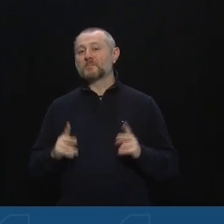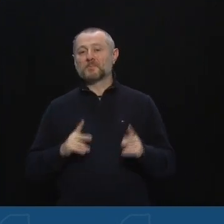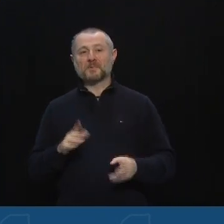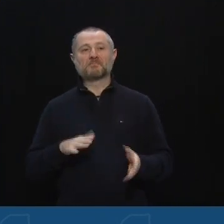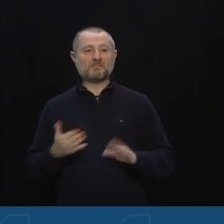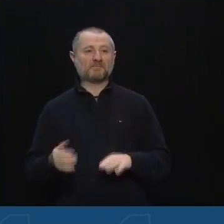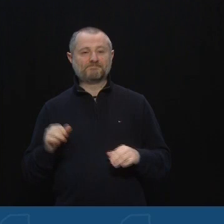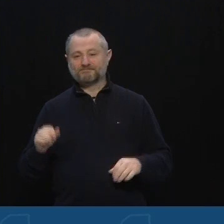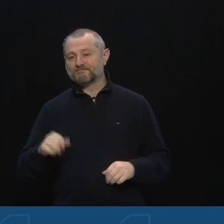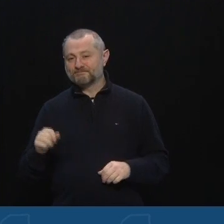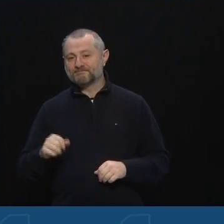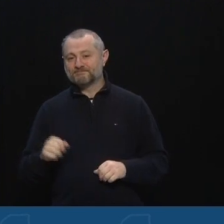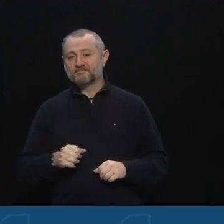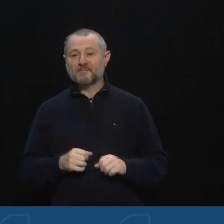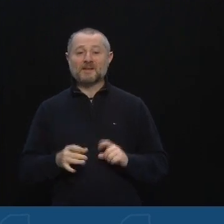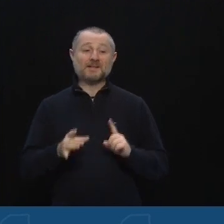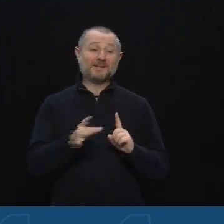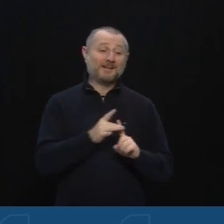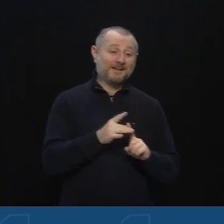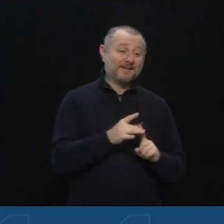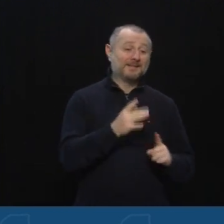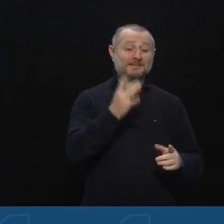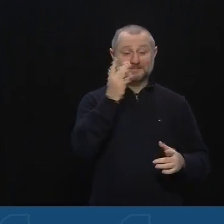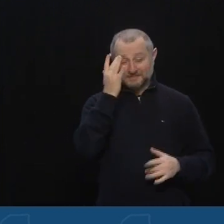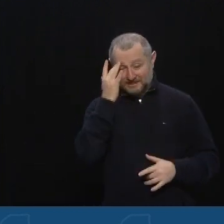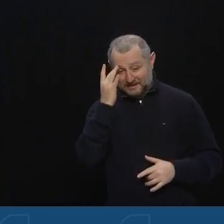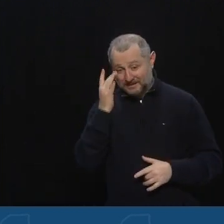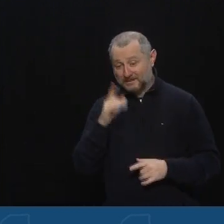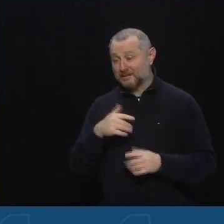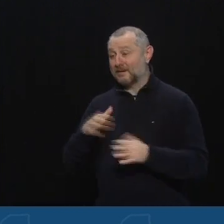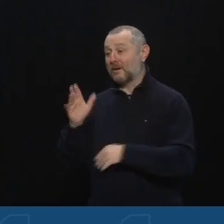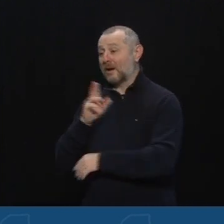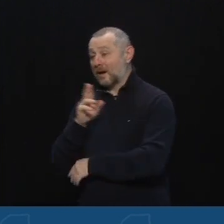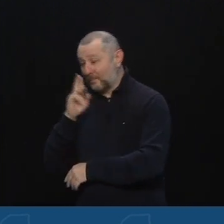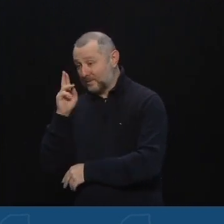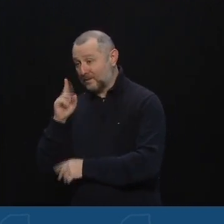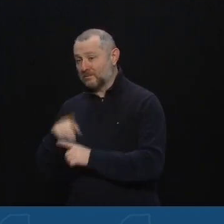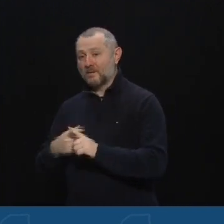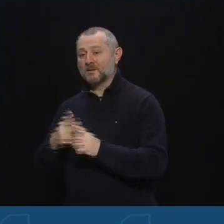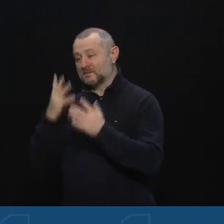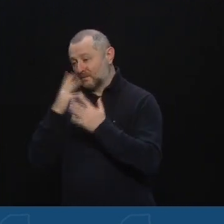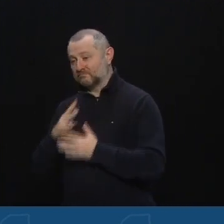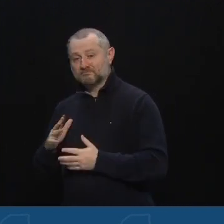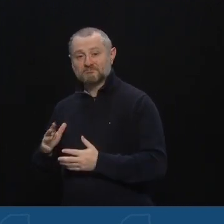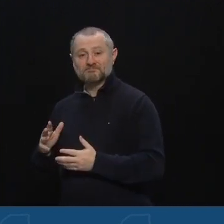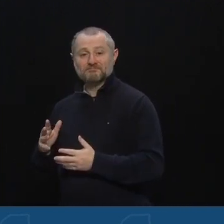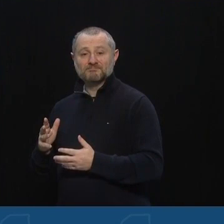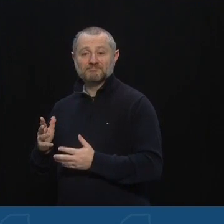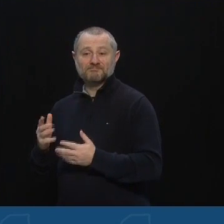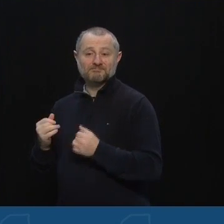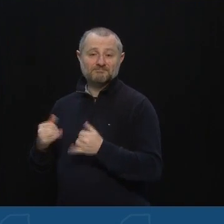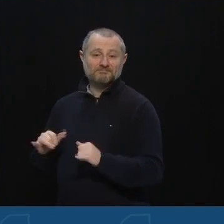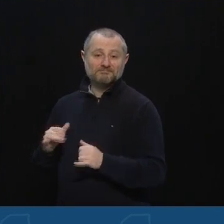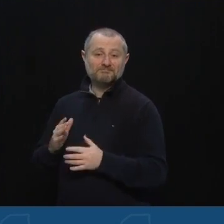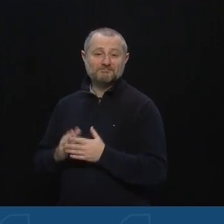HOSPITAL. AND WE DID LOSE. WE'RE STILL LOSE ING NEW YORKERS.